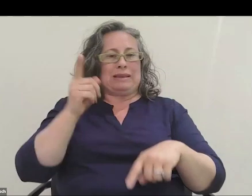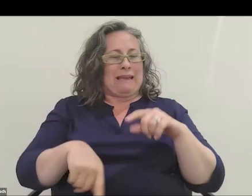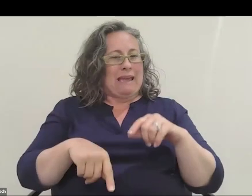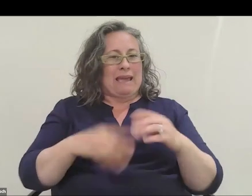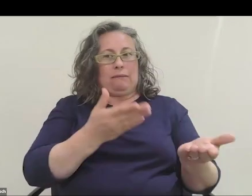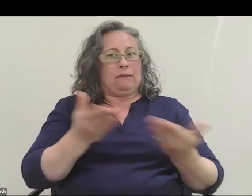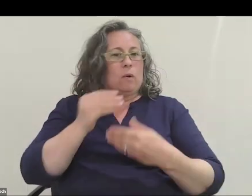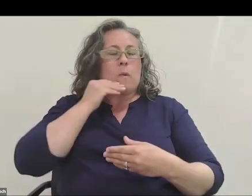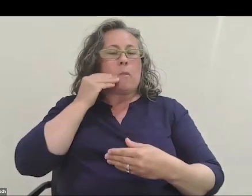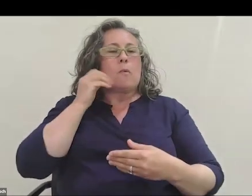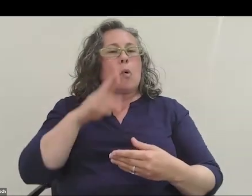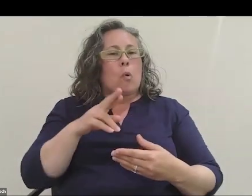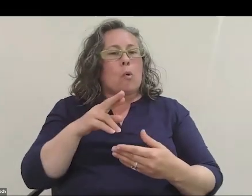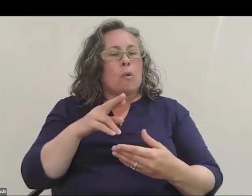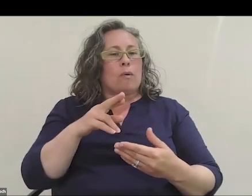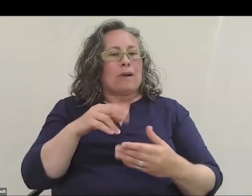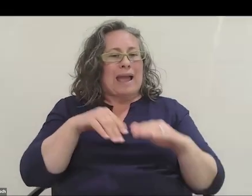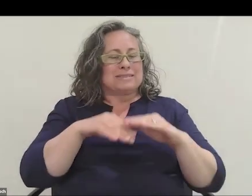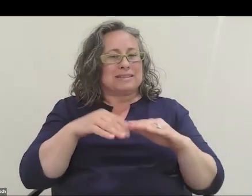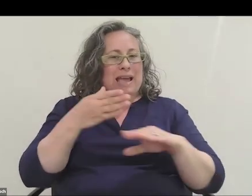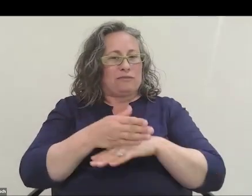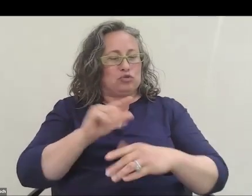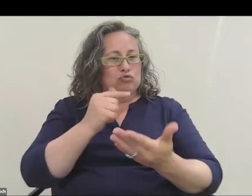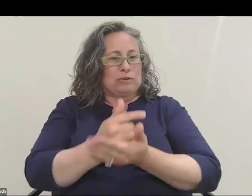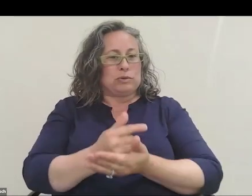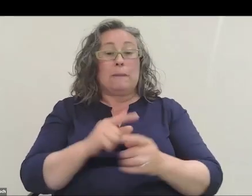With miniature 3D printed versions of the Taj Mahal, they could.